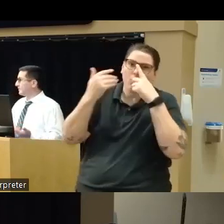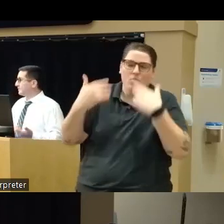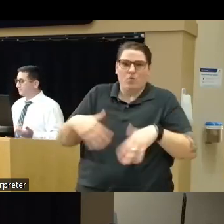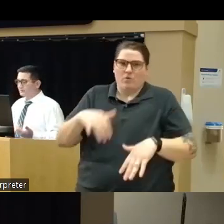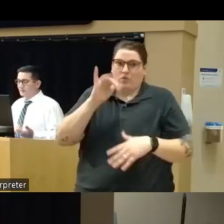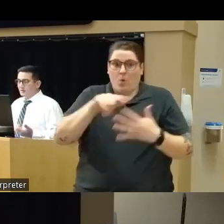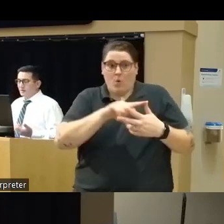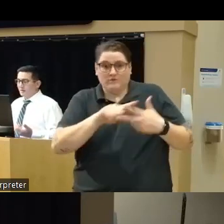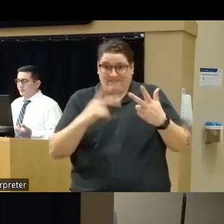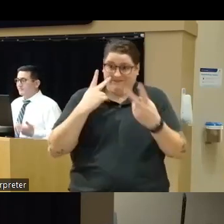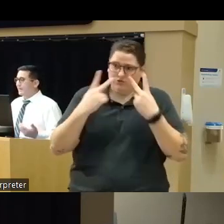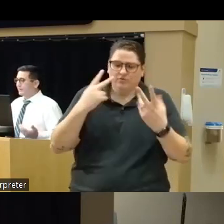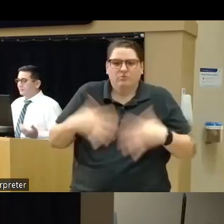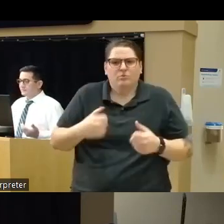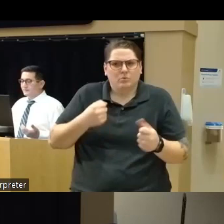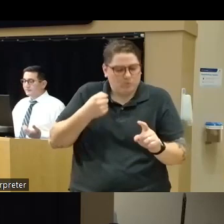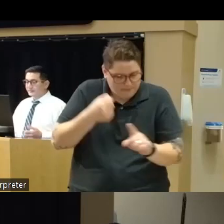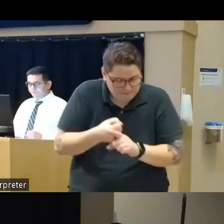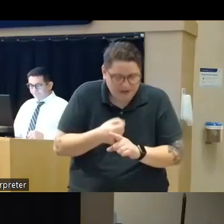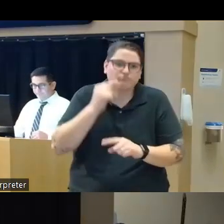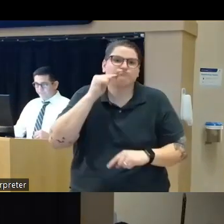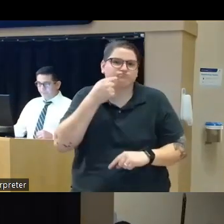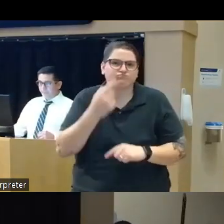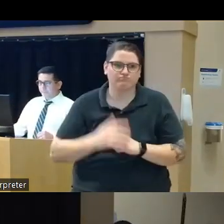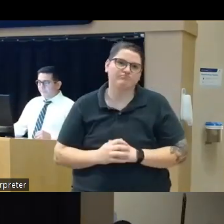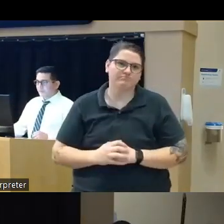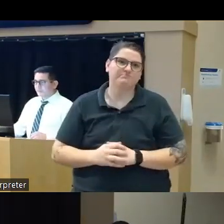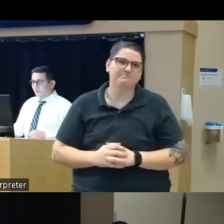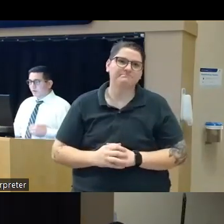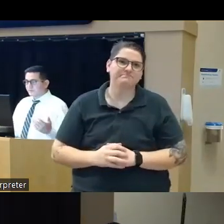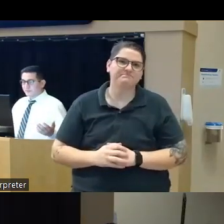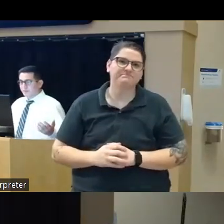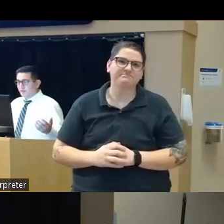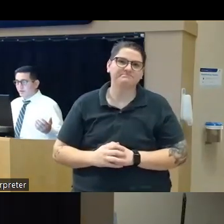in their ability to uh for them to carry out their daily living and so often you know when